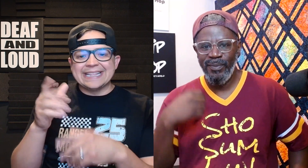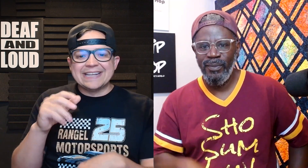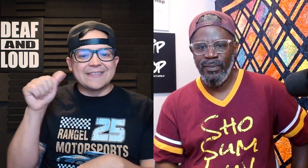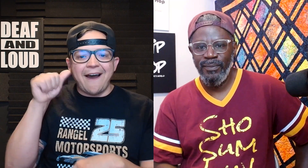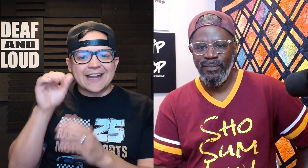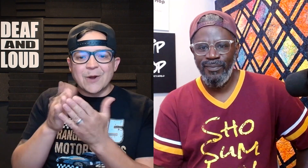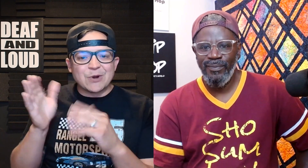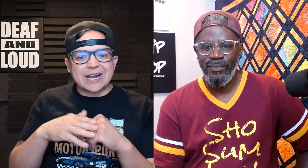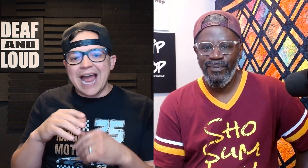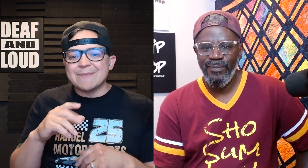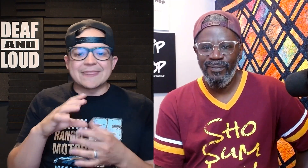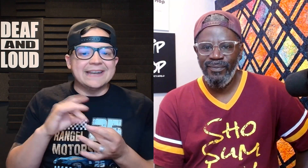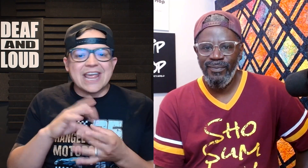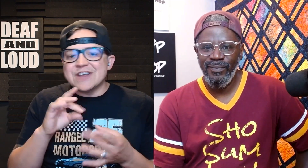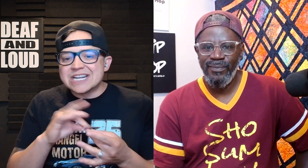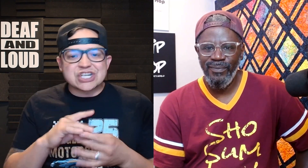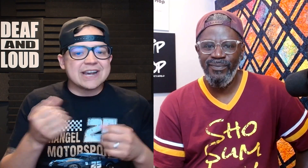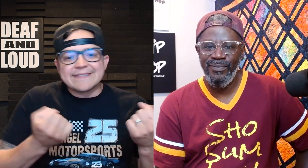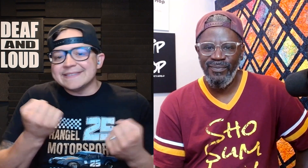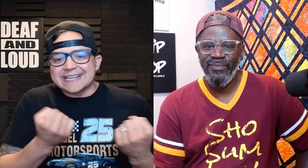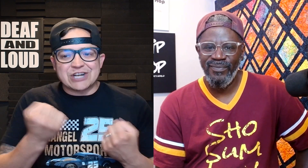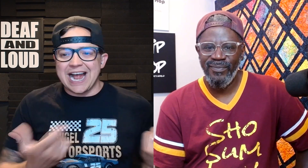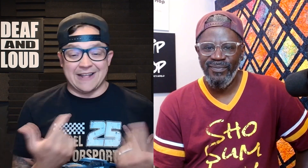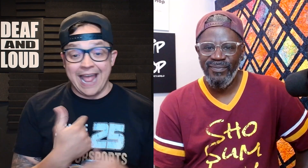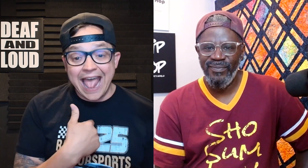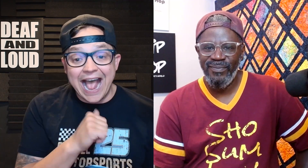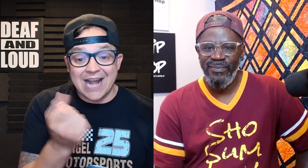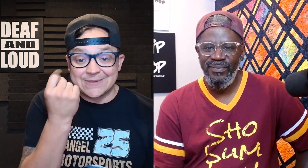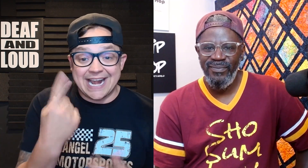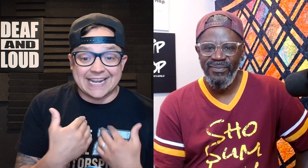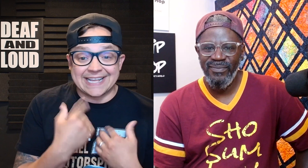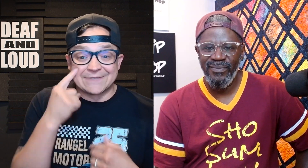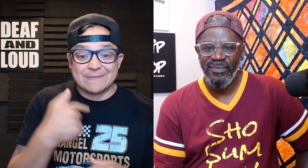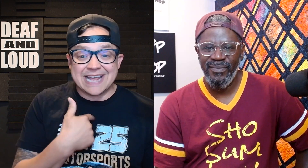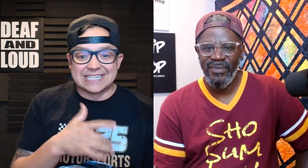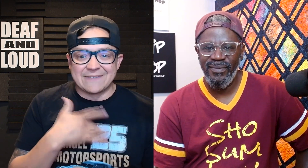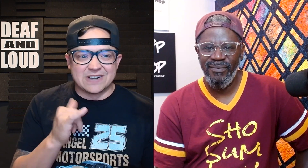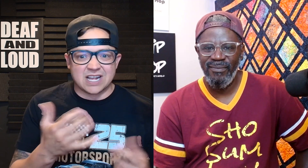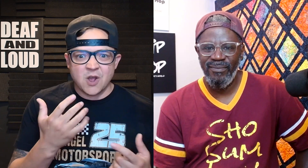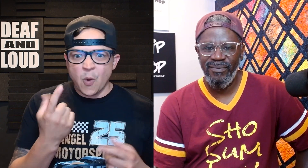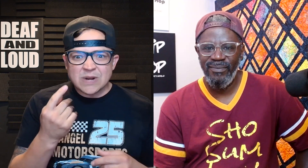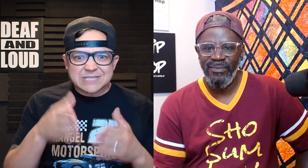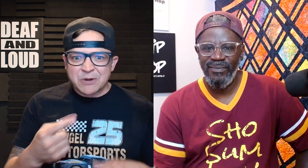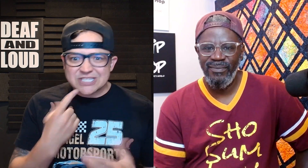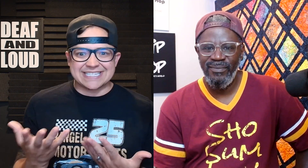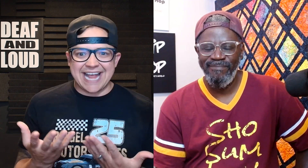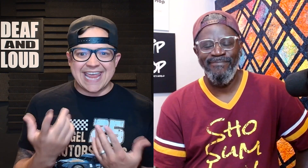leave the audiobook on with the narration as they drive. I don't get it. Like, for me, I feel like, what is this person saying?